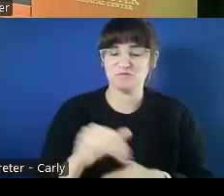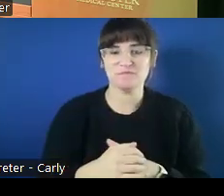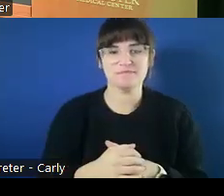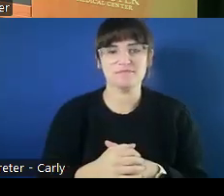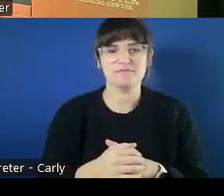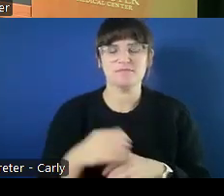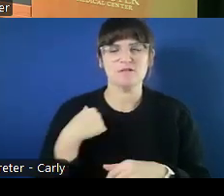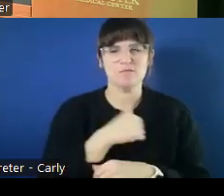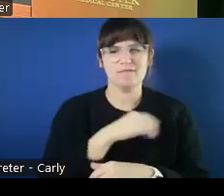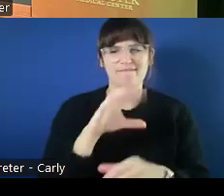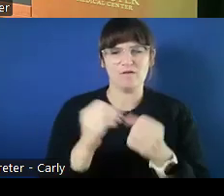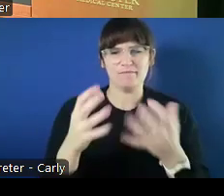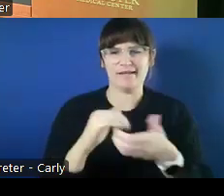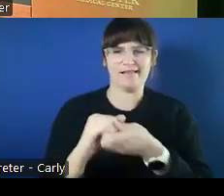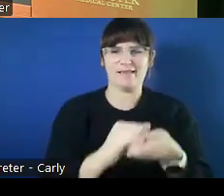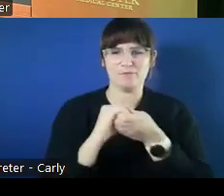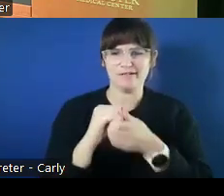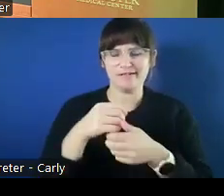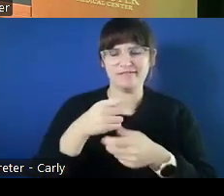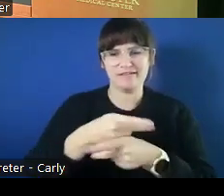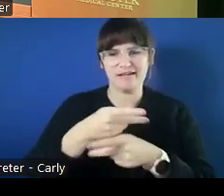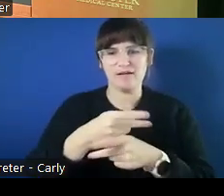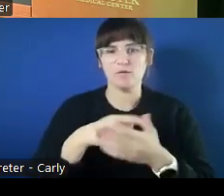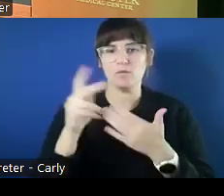care programs one of the things that we've focused on is really identifying people in